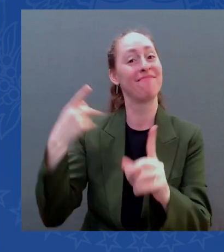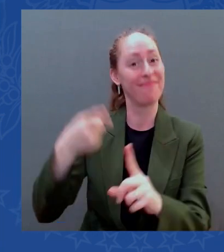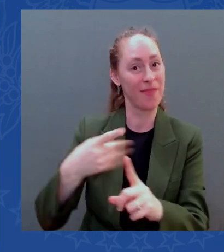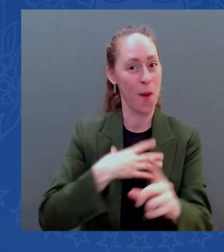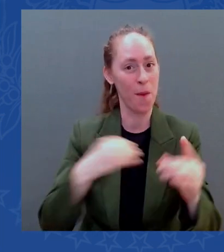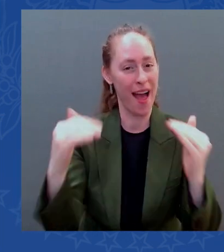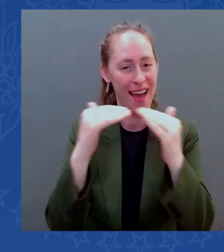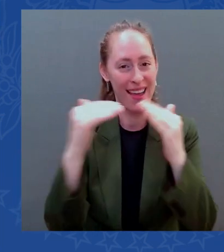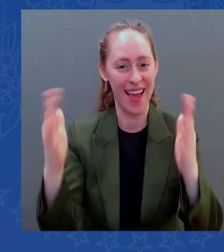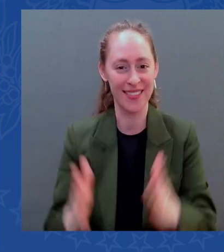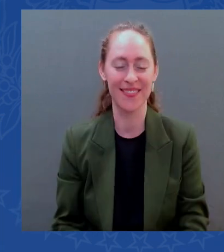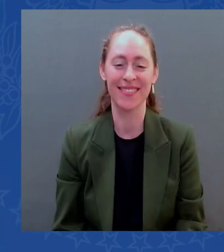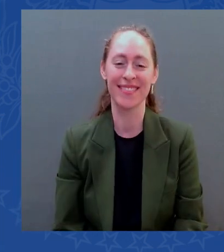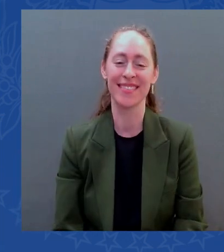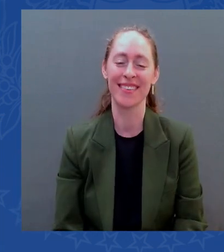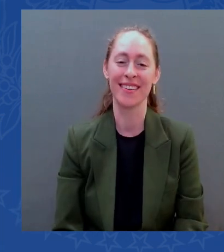but we're happy to have her come back.